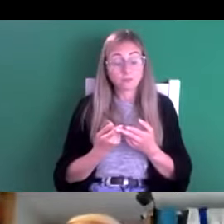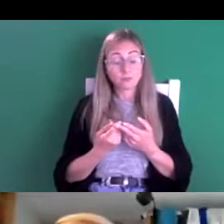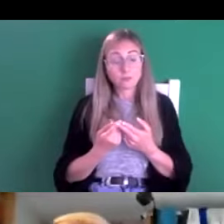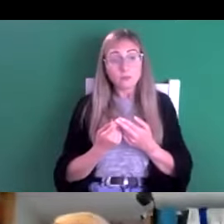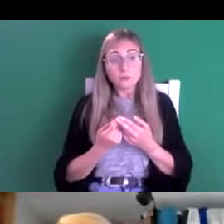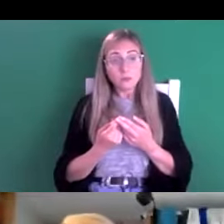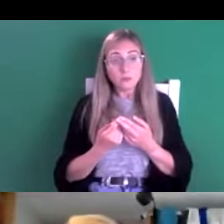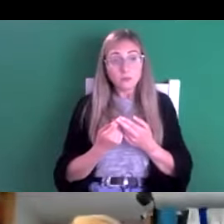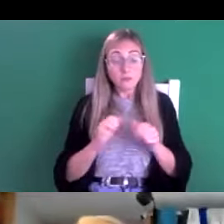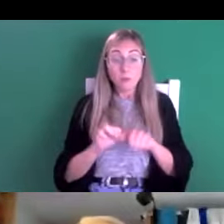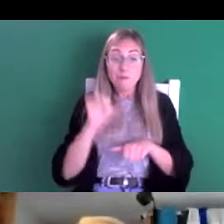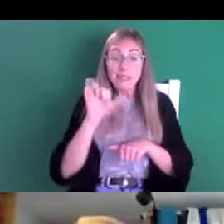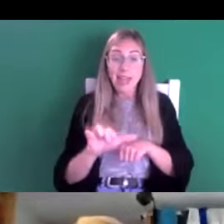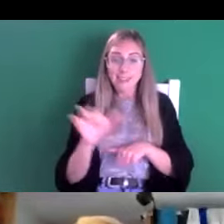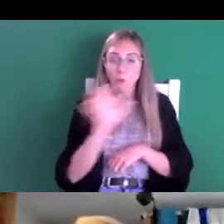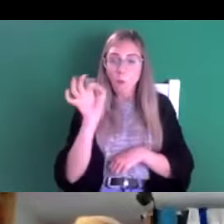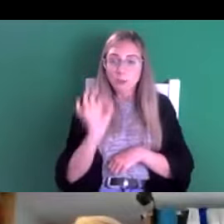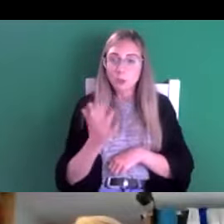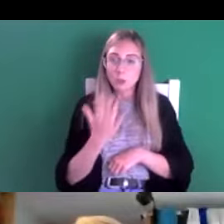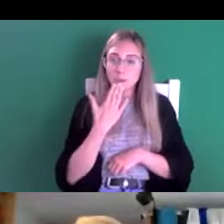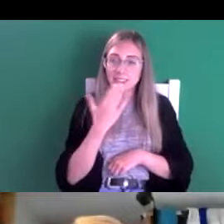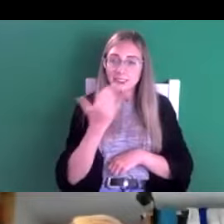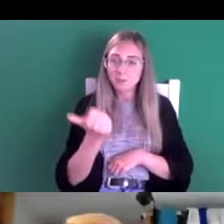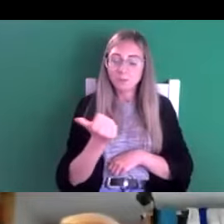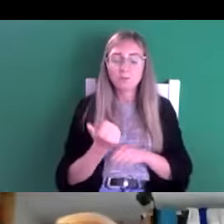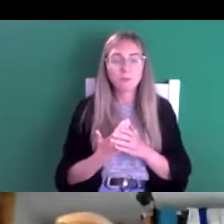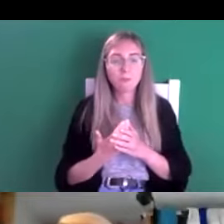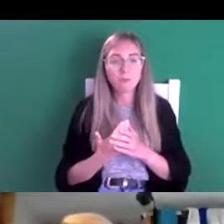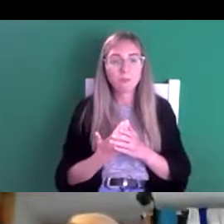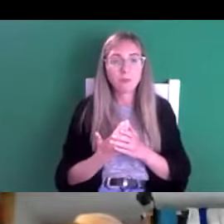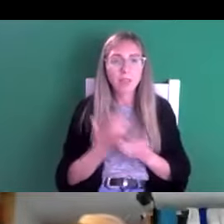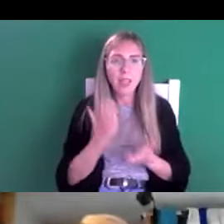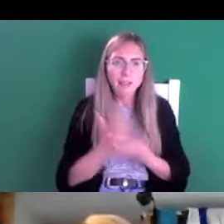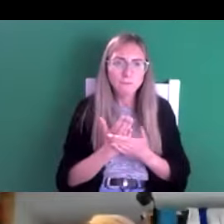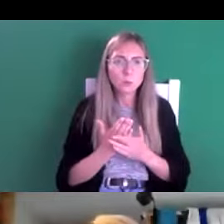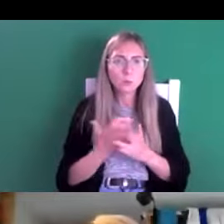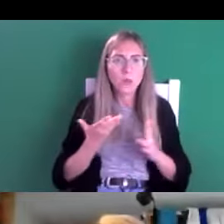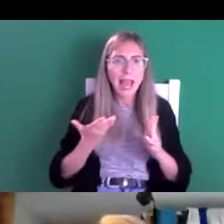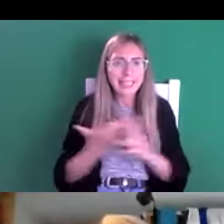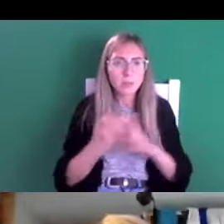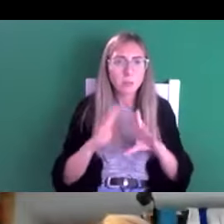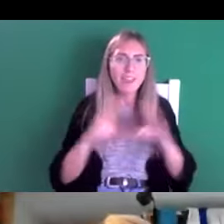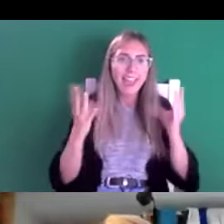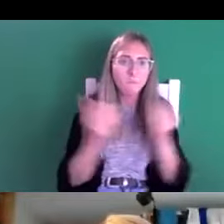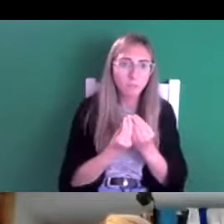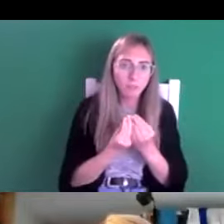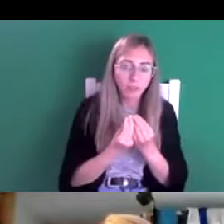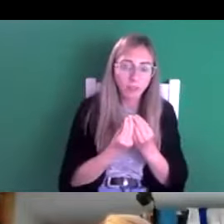next how accessible does everything need to be and does that have to be within the budget will